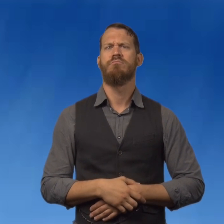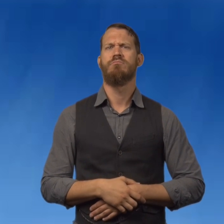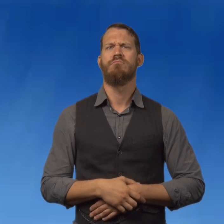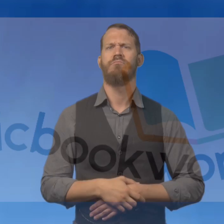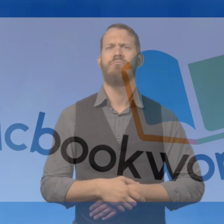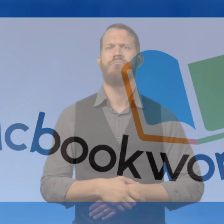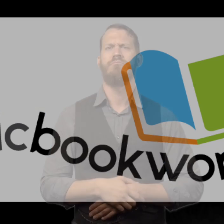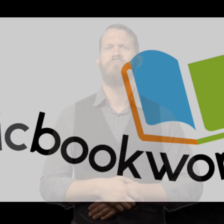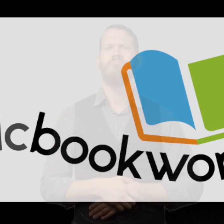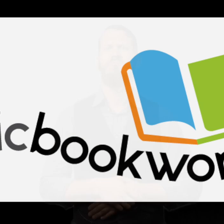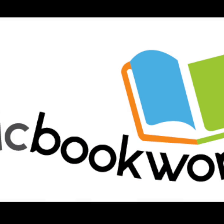Tell me about it.